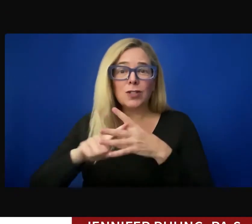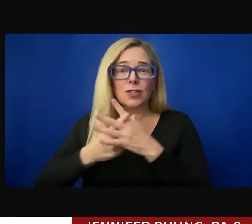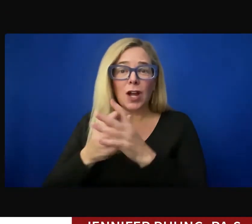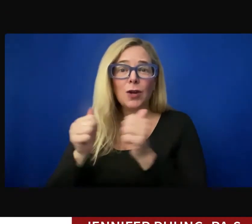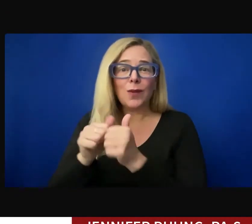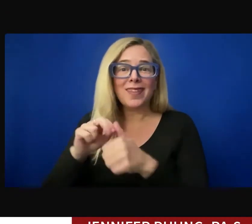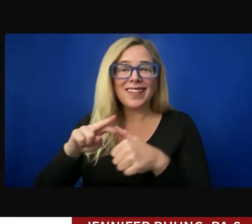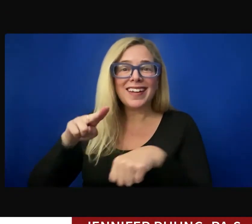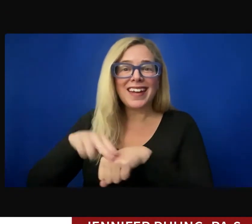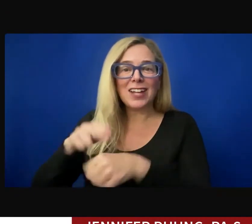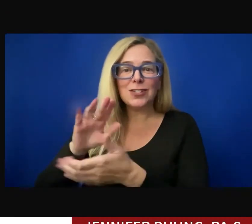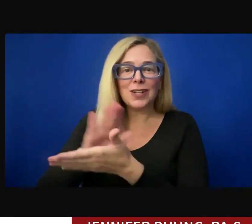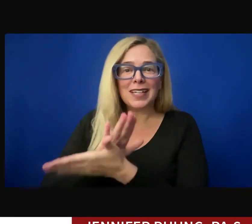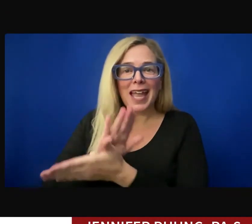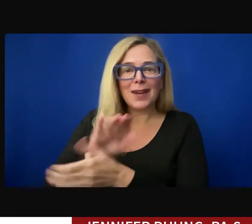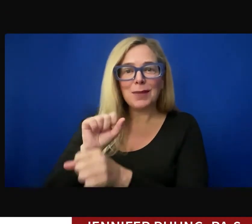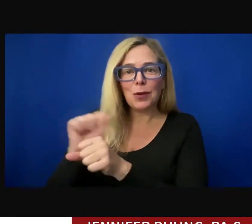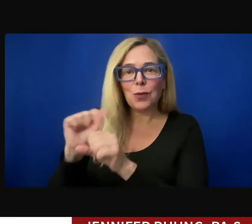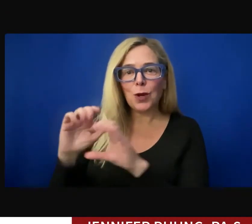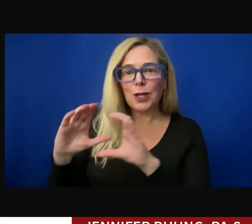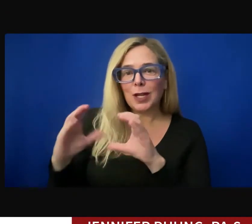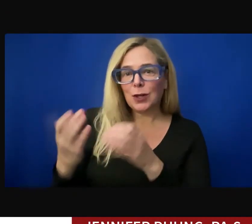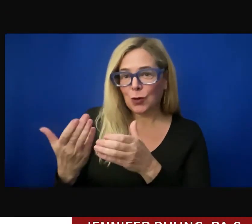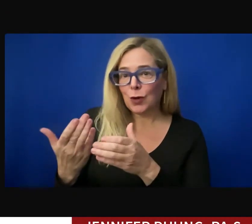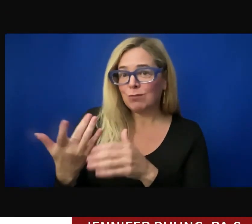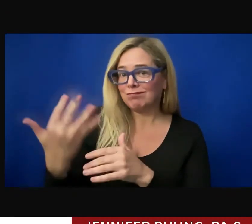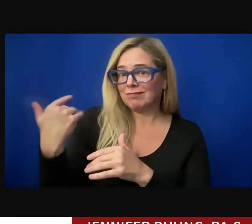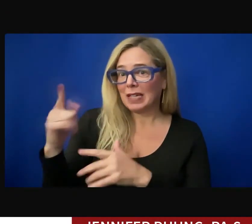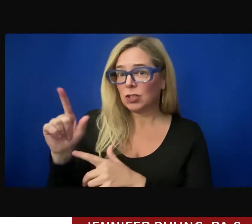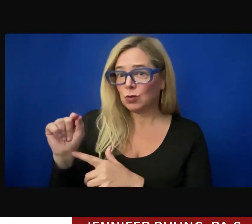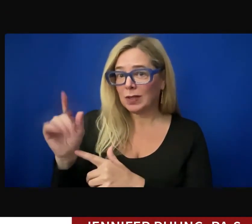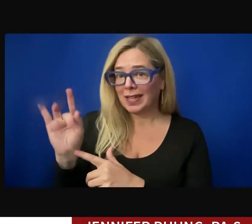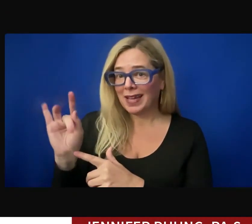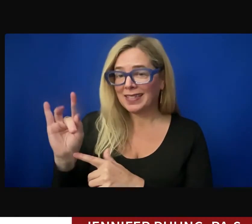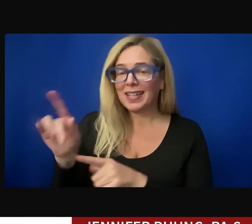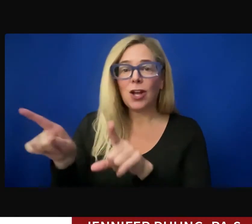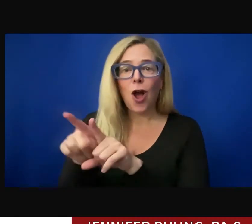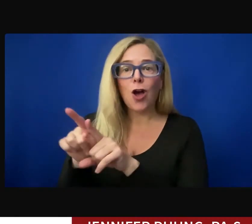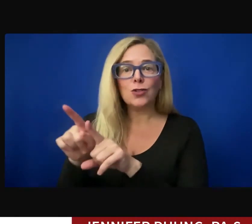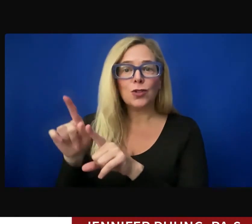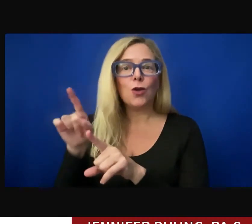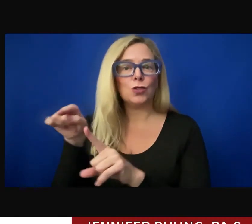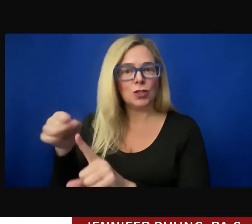on the subject in 2018, and she was the co-leader of this group.